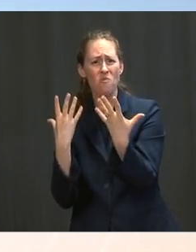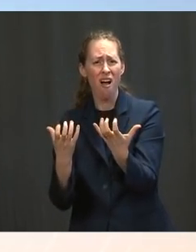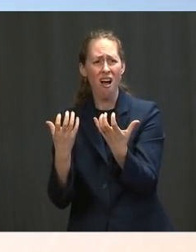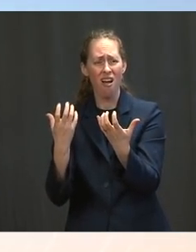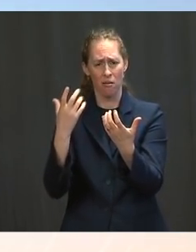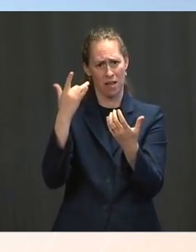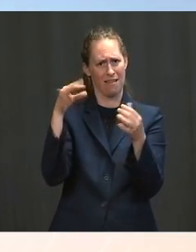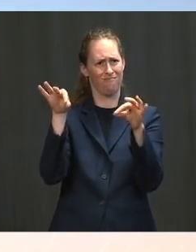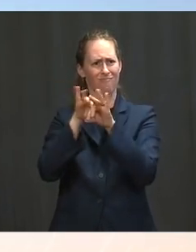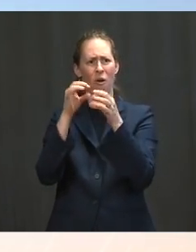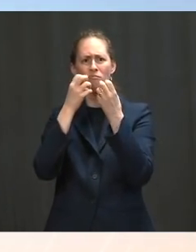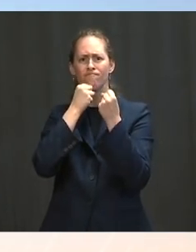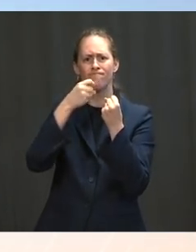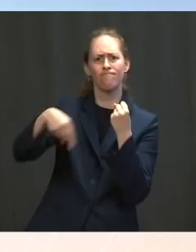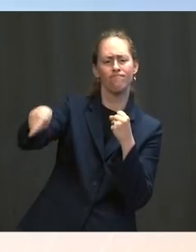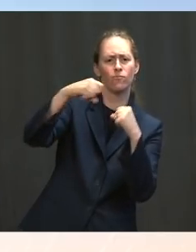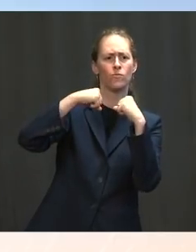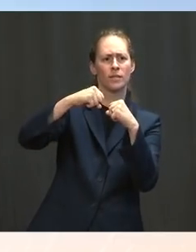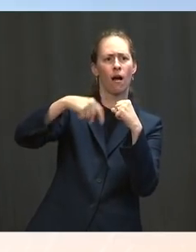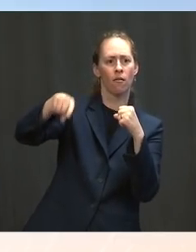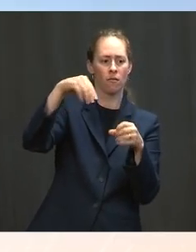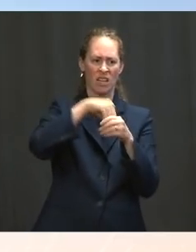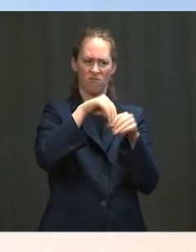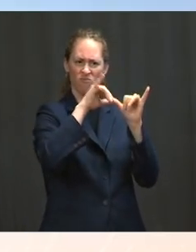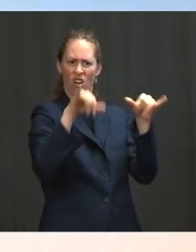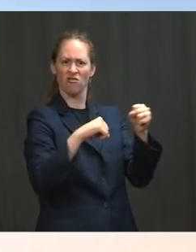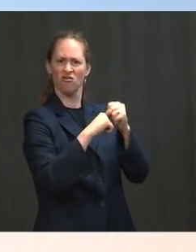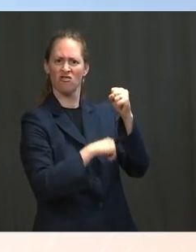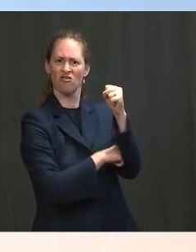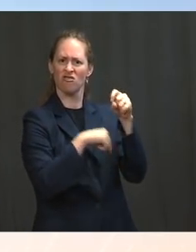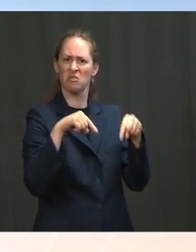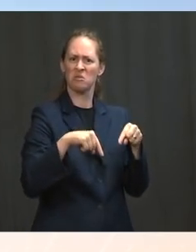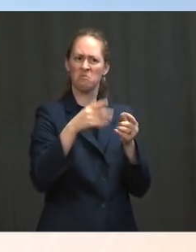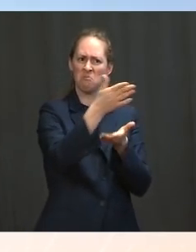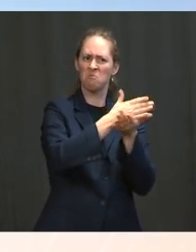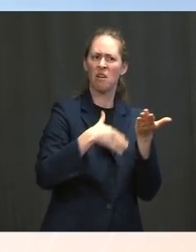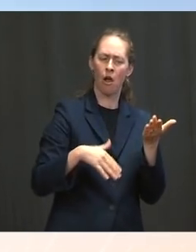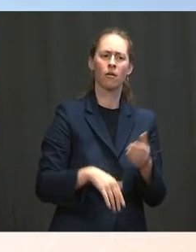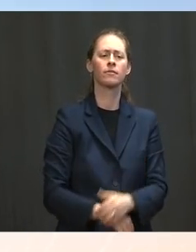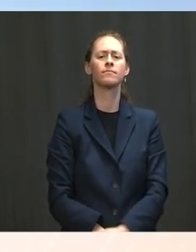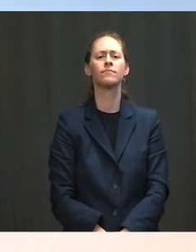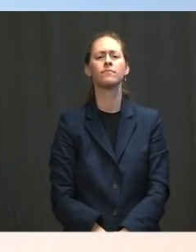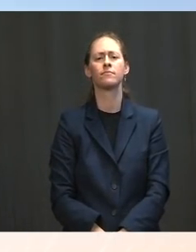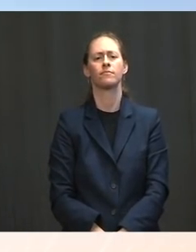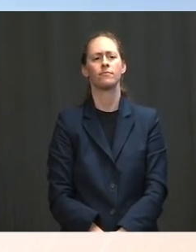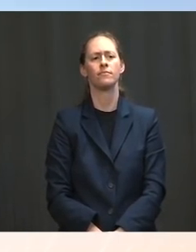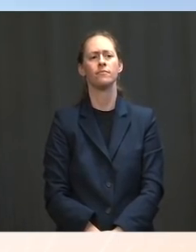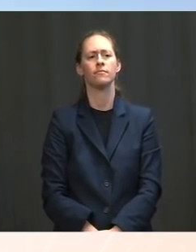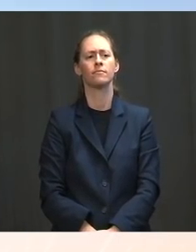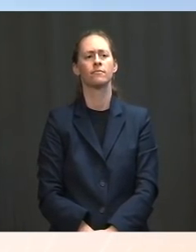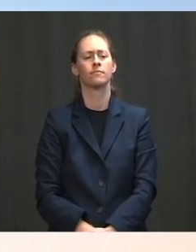protect our critical infrastructure, but also protect -- do what -- play what role we can, from the federal government,